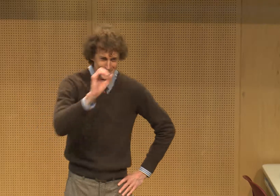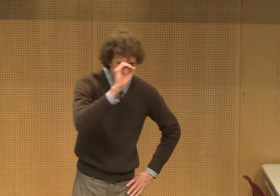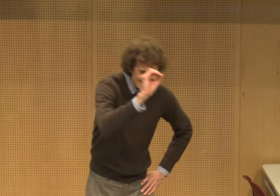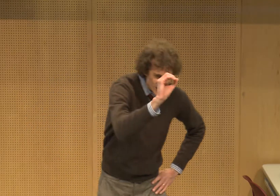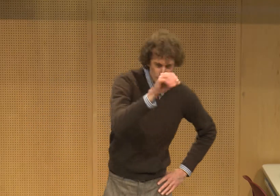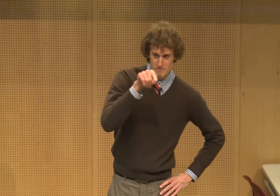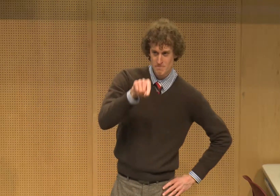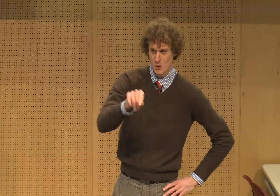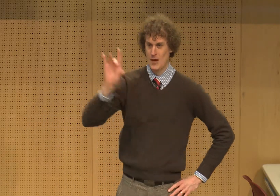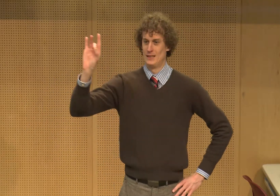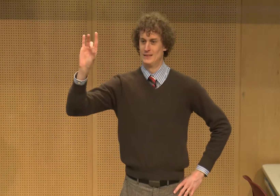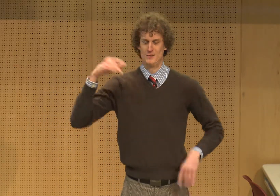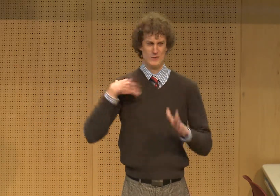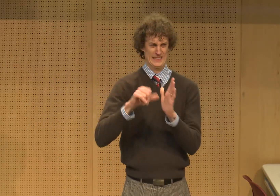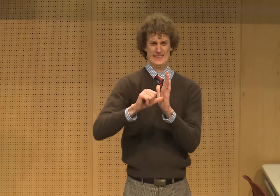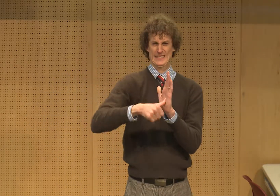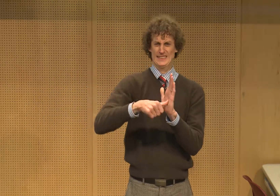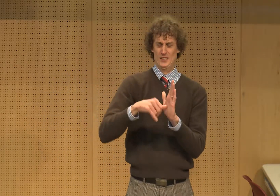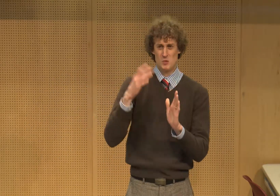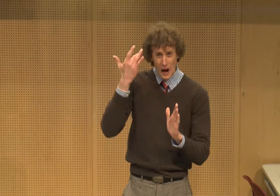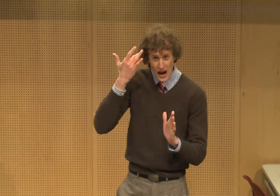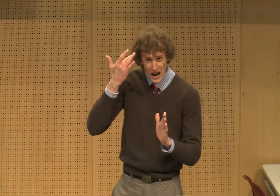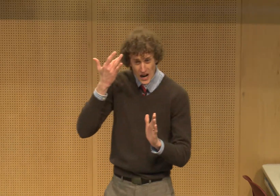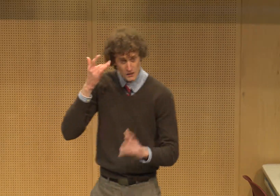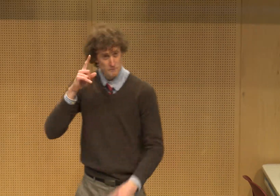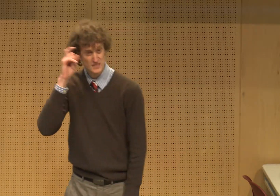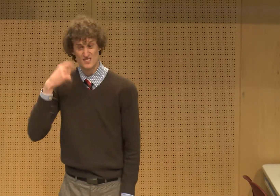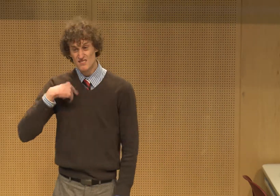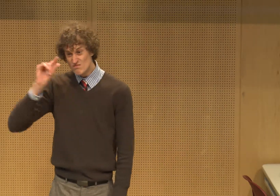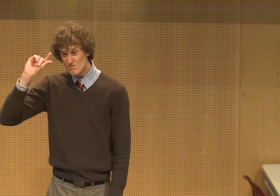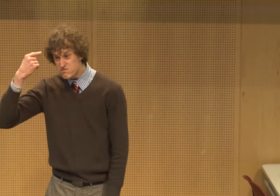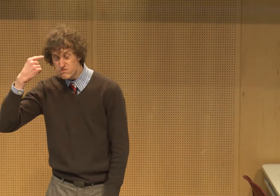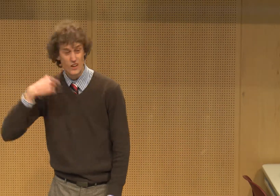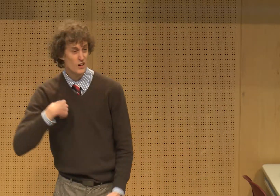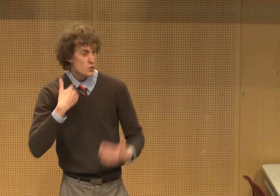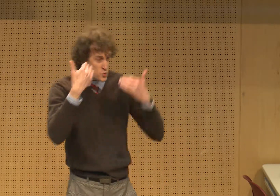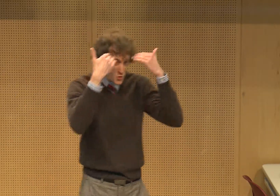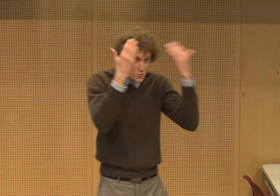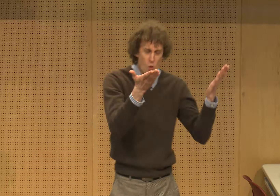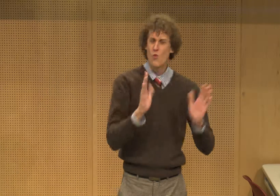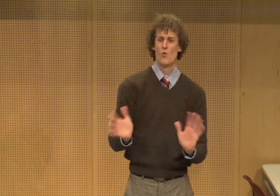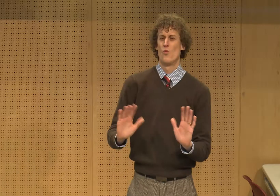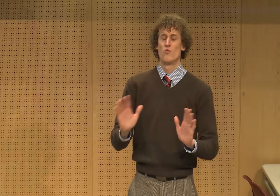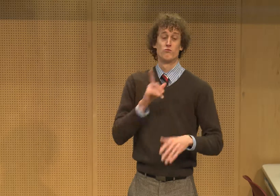I had a 0.8 GPA. Can you imagine that? 0.8.